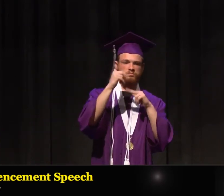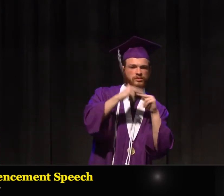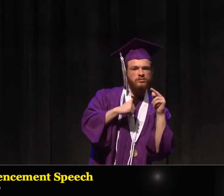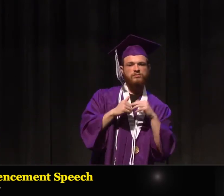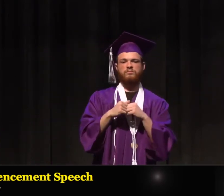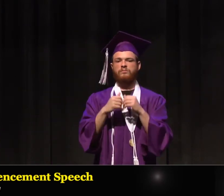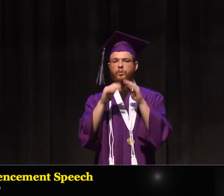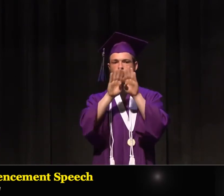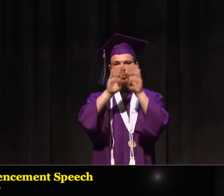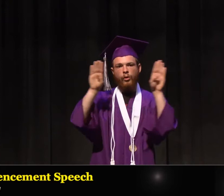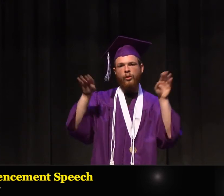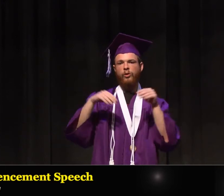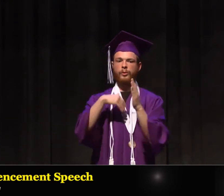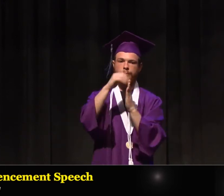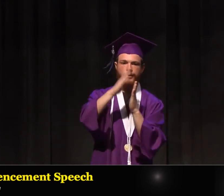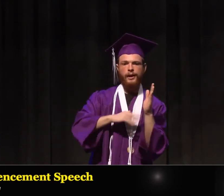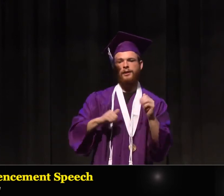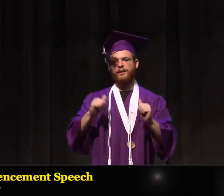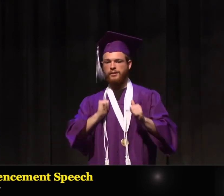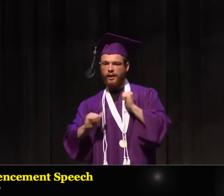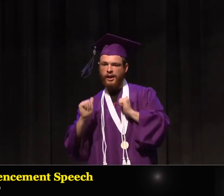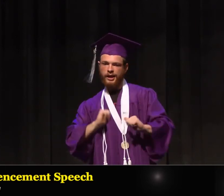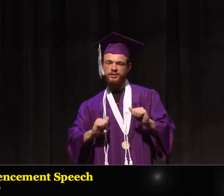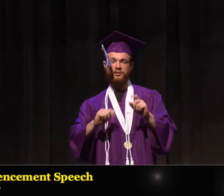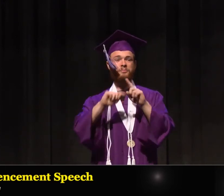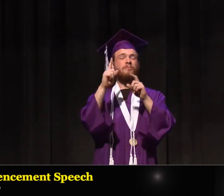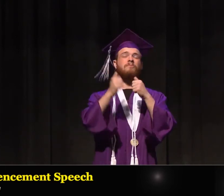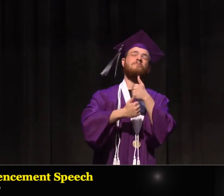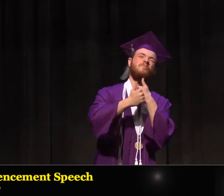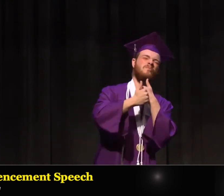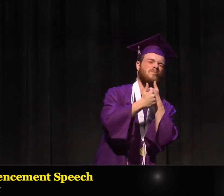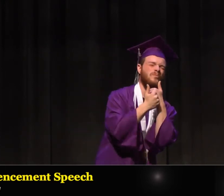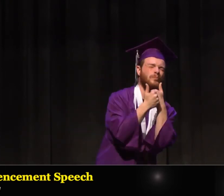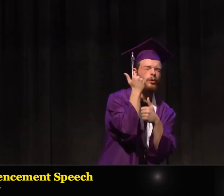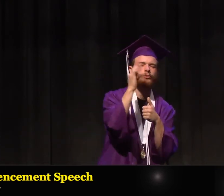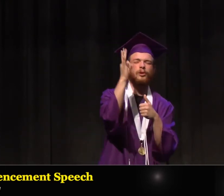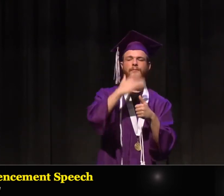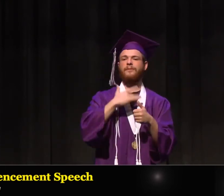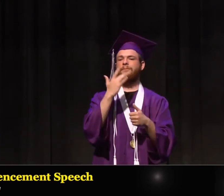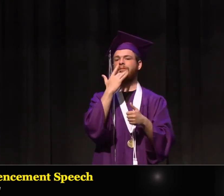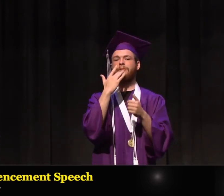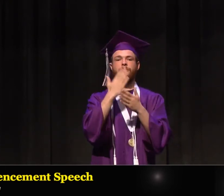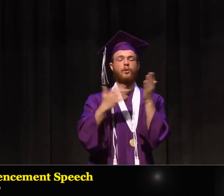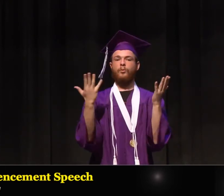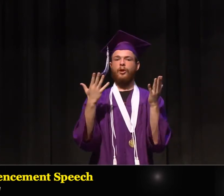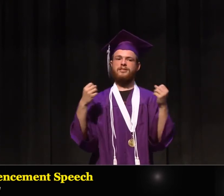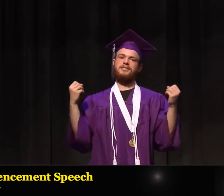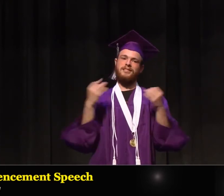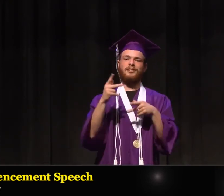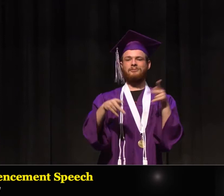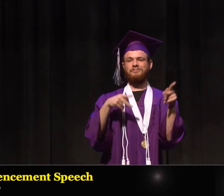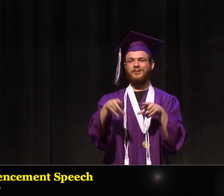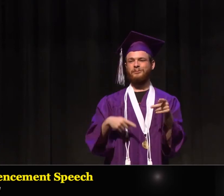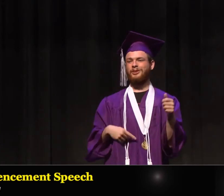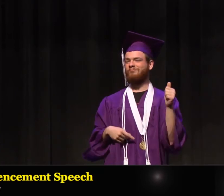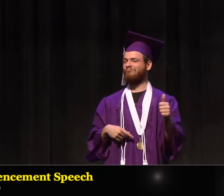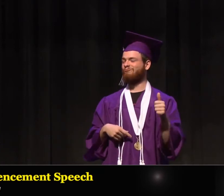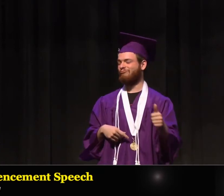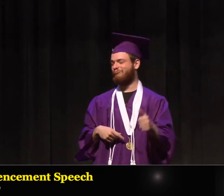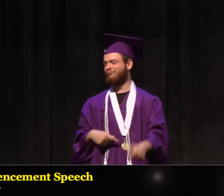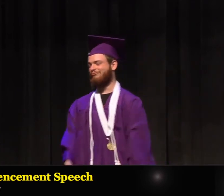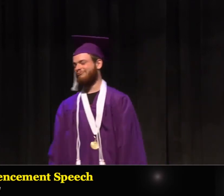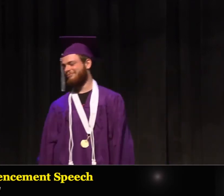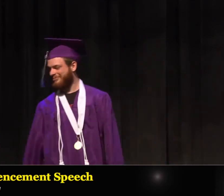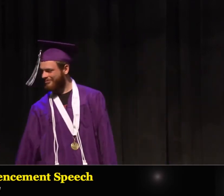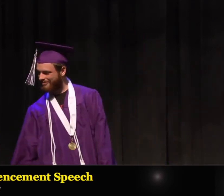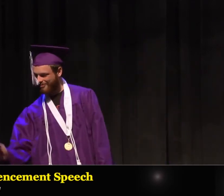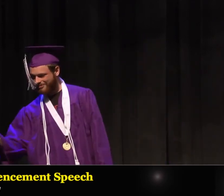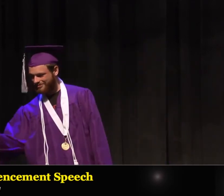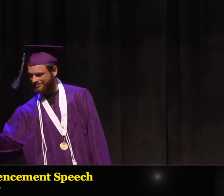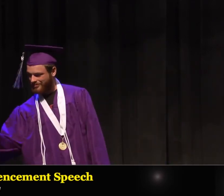It really taught us about construction, acting, set design but mostly my favorite thing about that was scaring people.